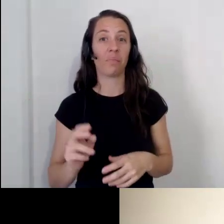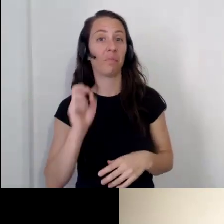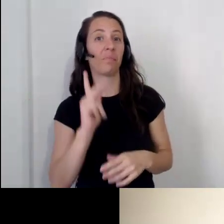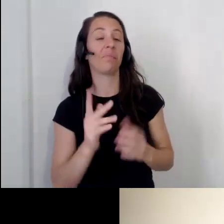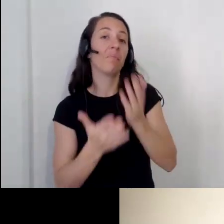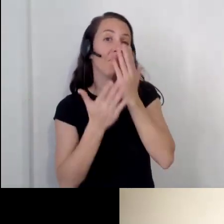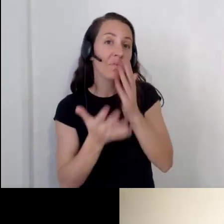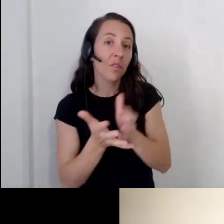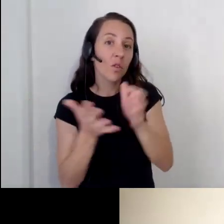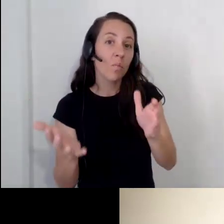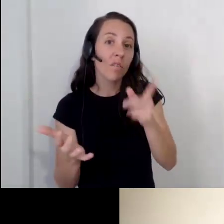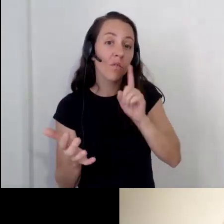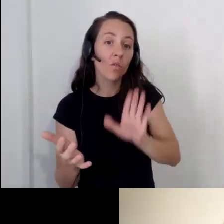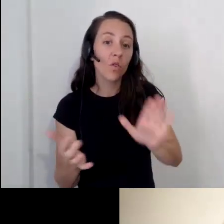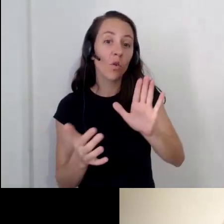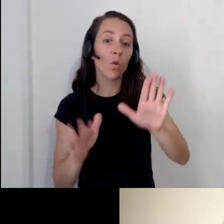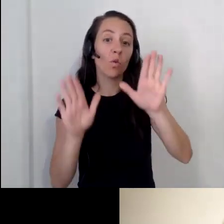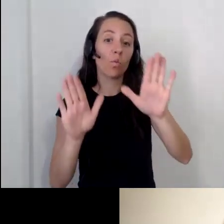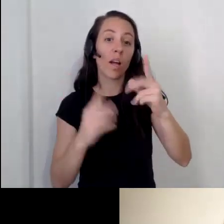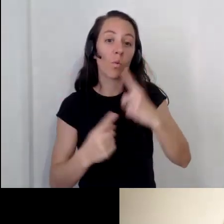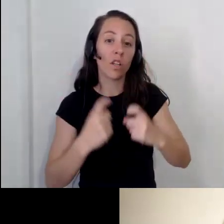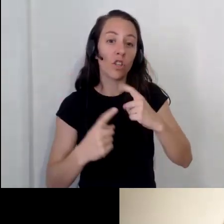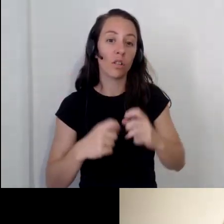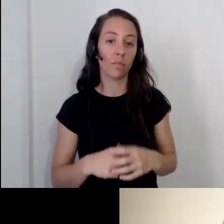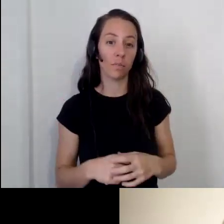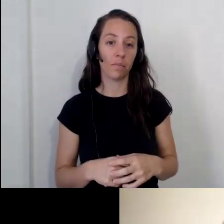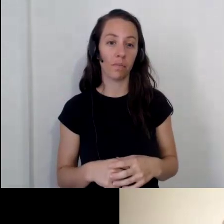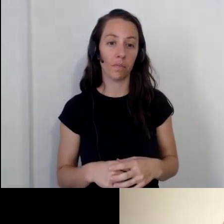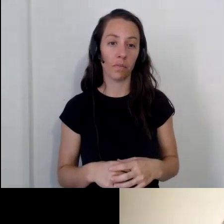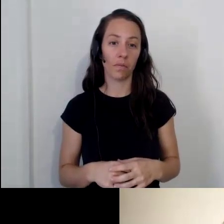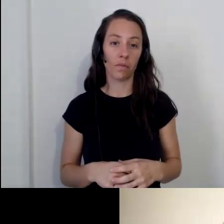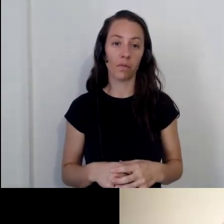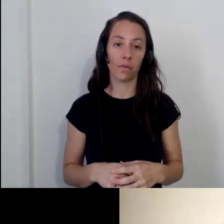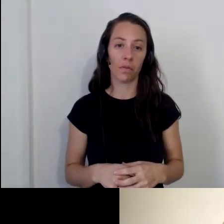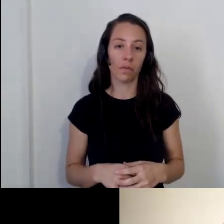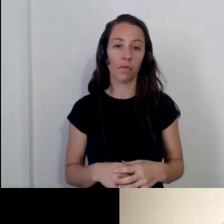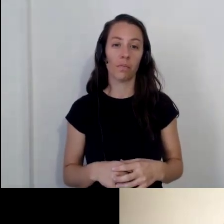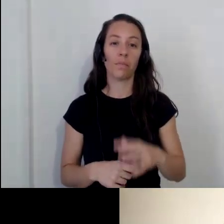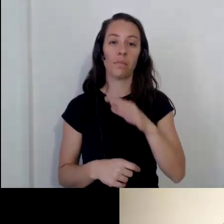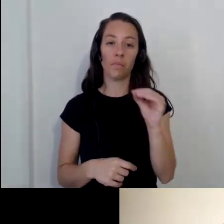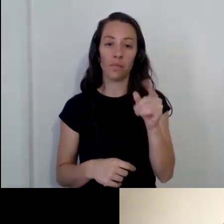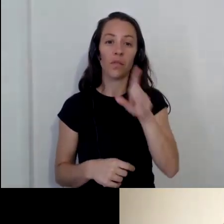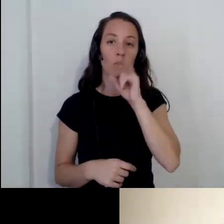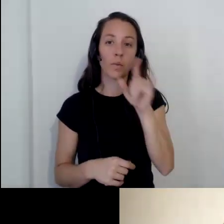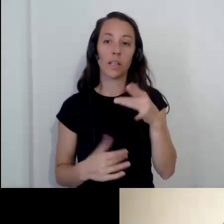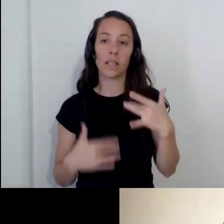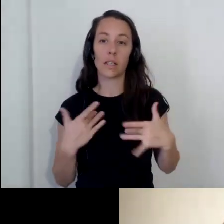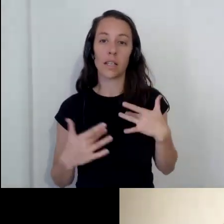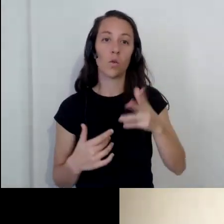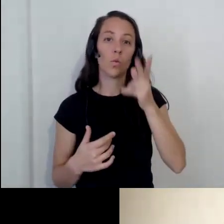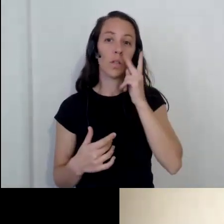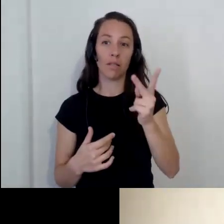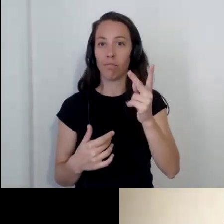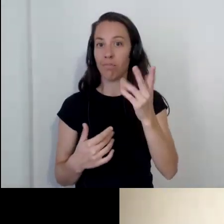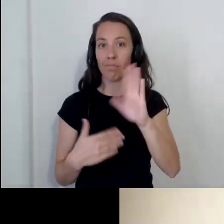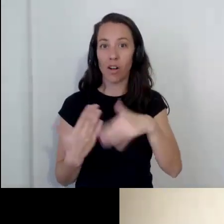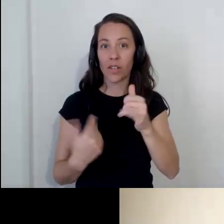so much for the great questions. It's so exciting to see hopefully a lot interested to connect with you all.